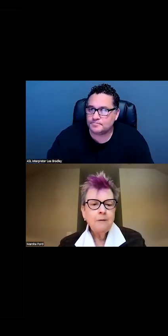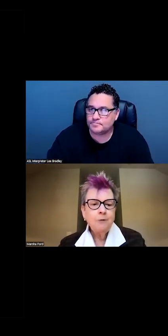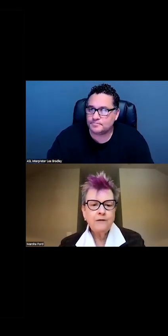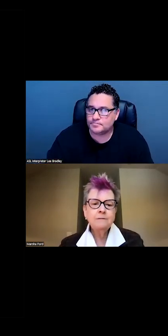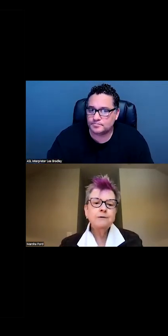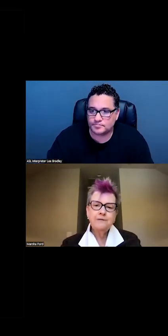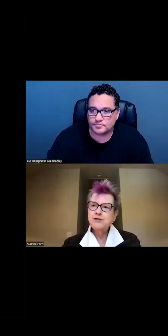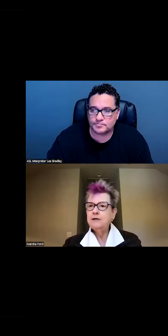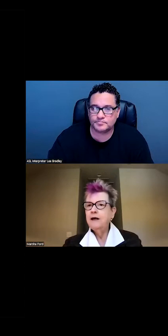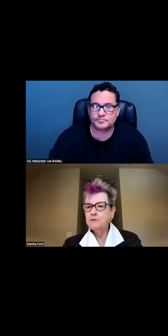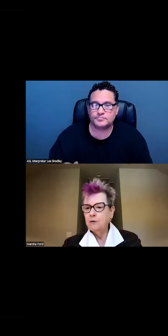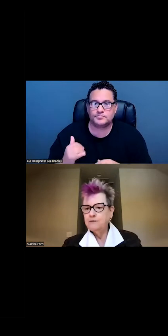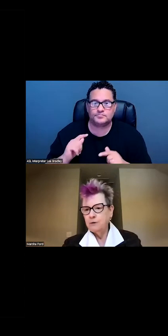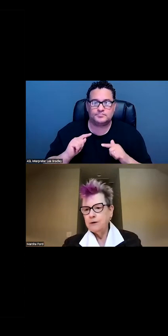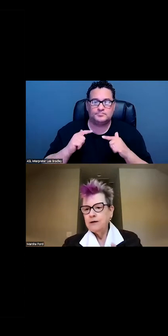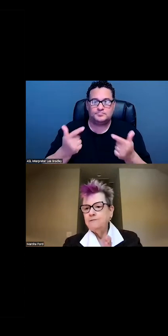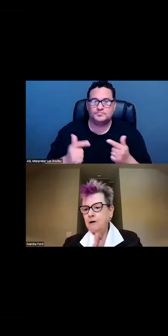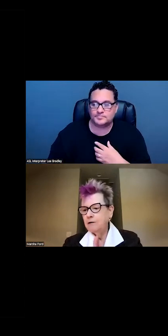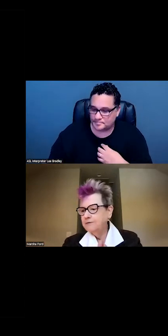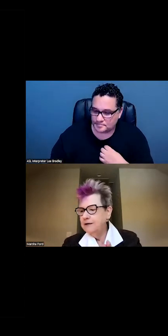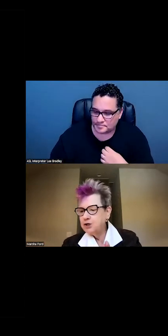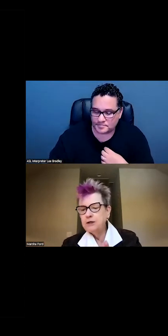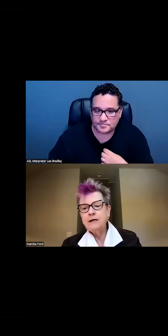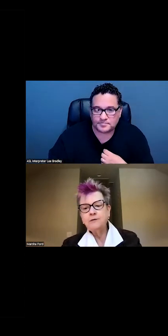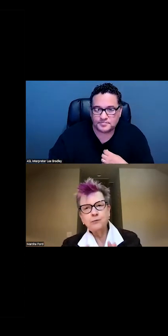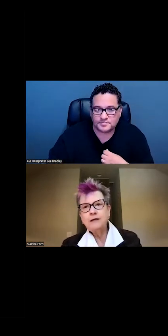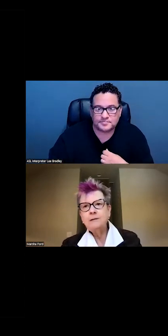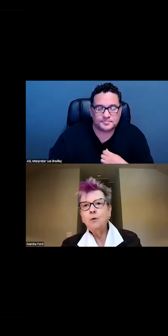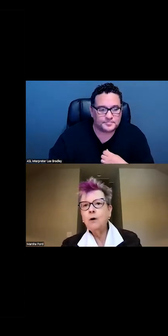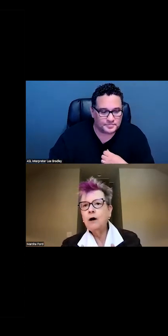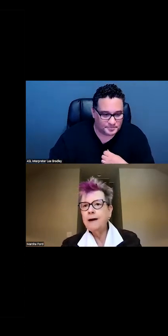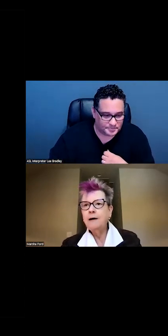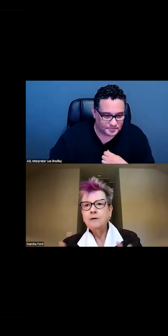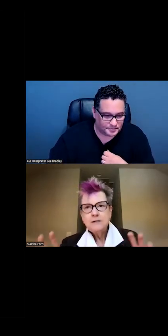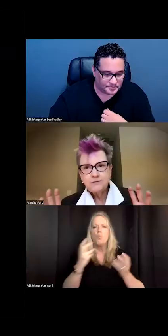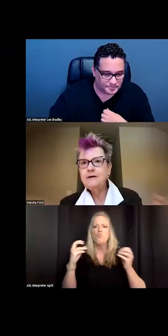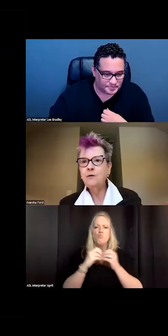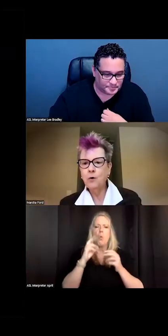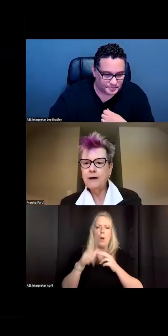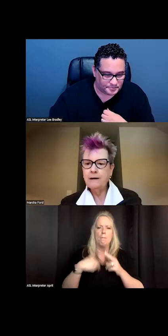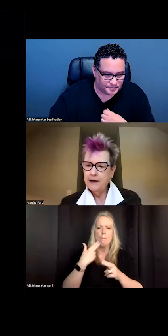POISON PREVENTION HAS ALSO EVOLVED. INITIALLY REALLY MORE ABOUT, JUST GETTING THE WORD OUT. HEY,